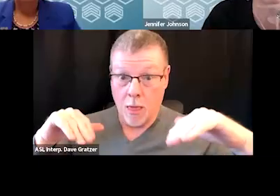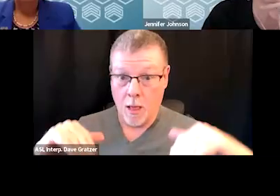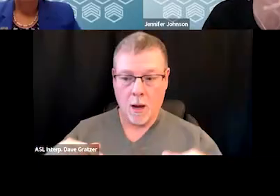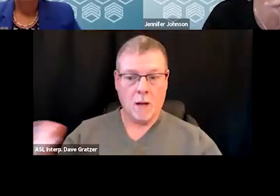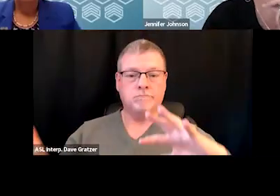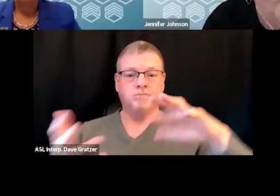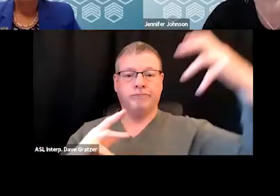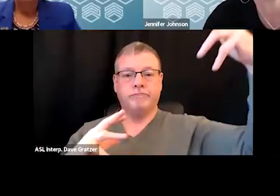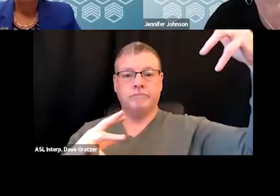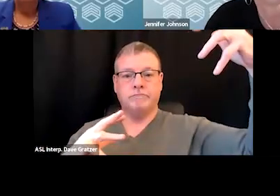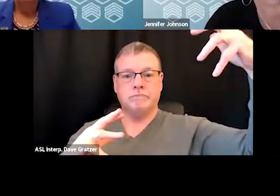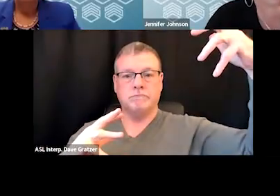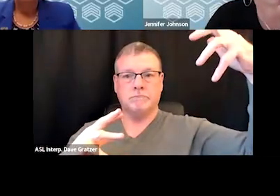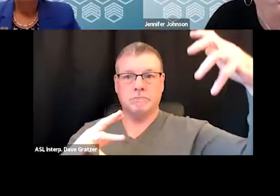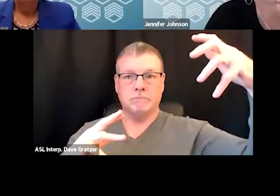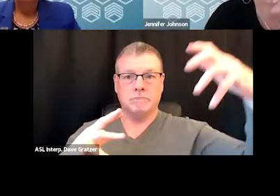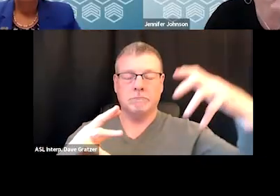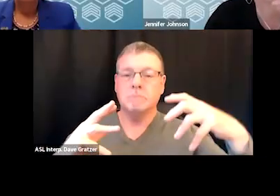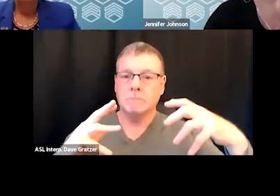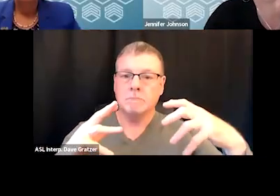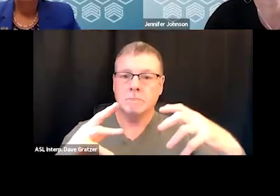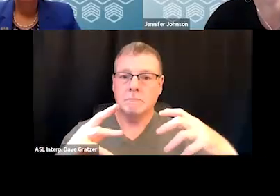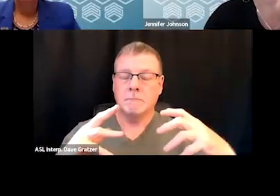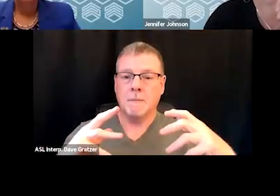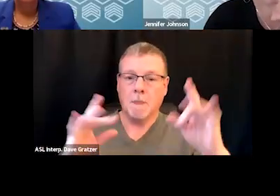um, uh, that can spell disaster.